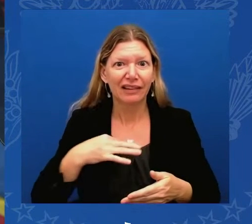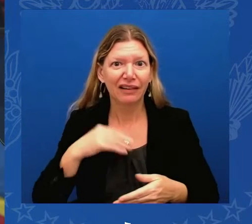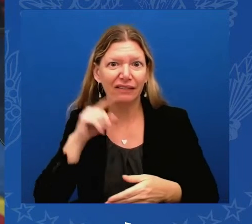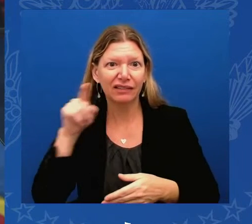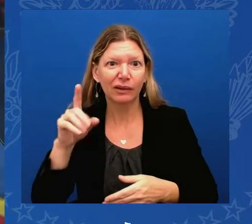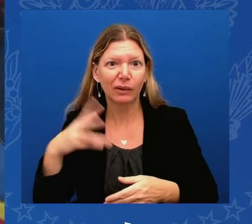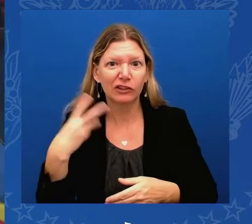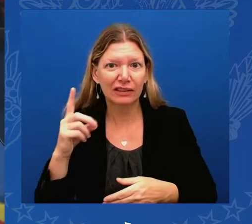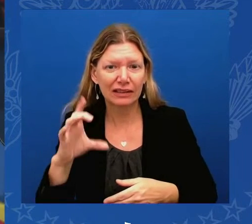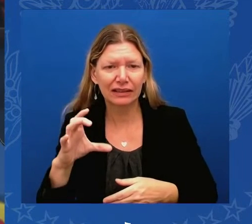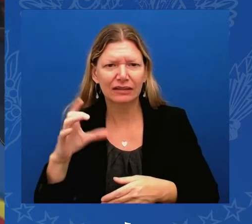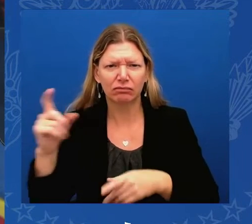that forever altered my life.